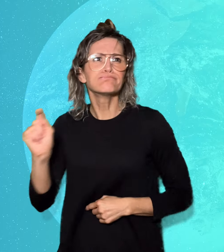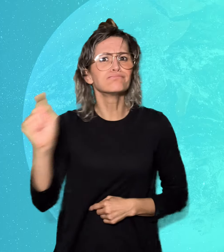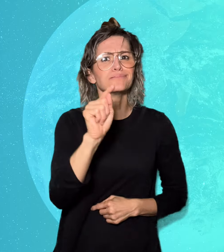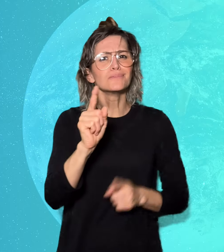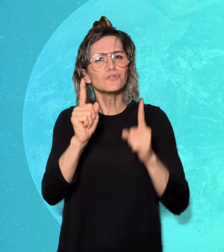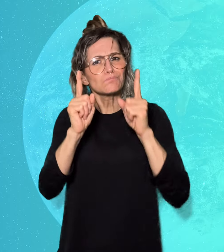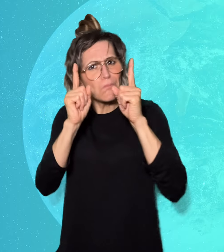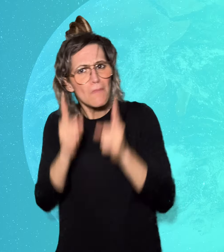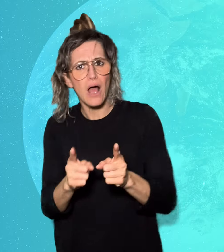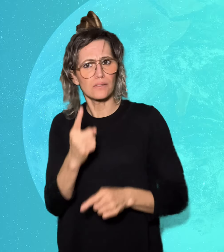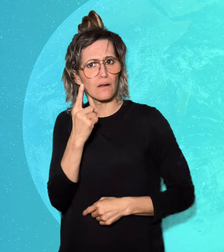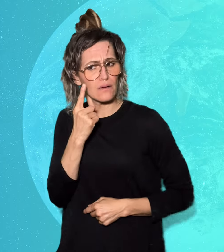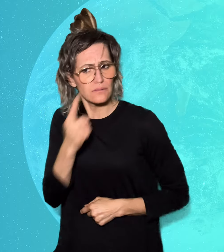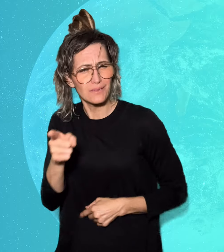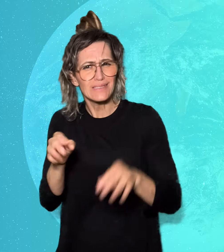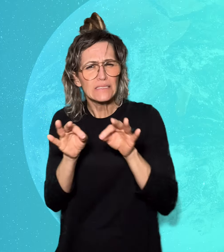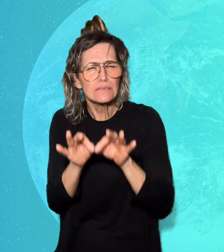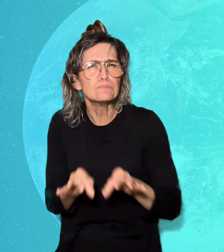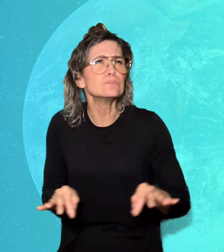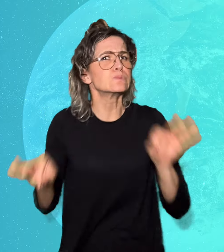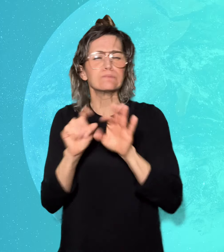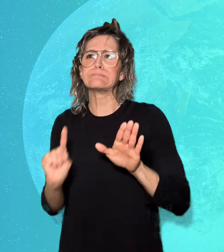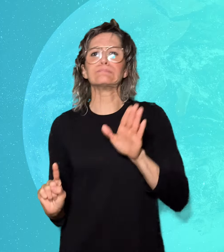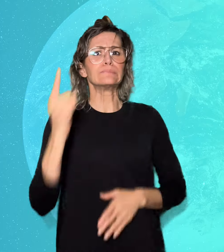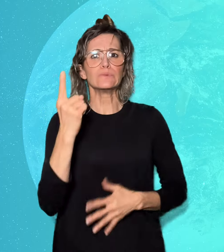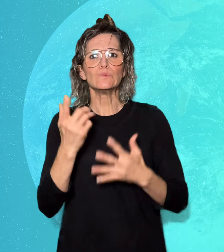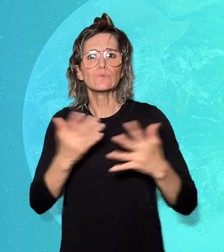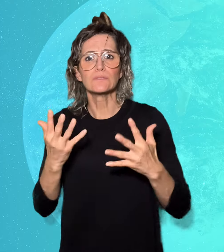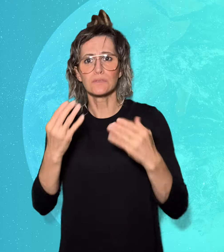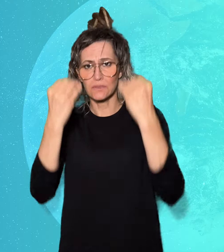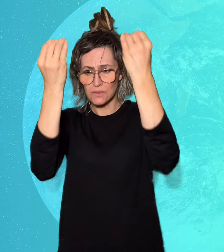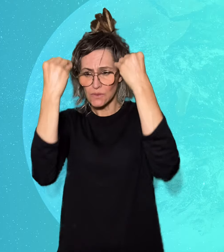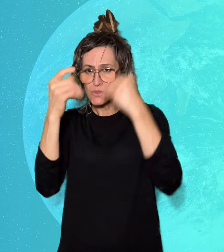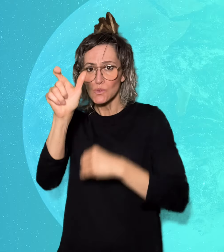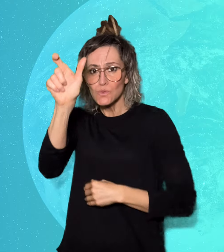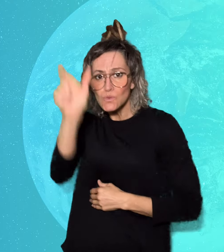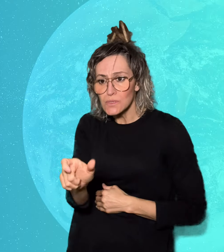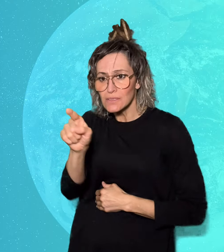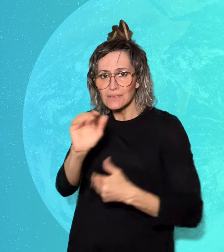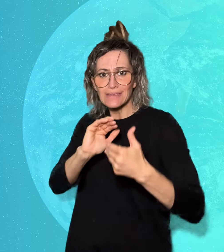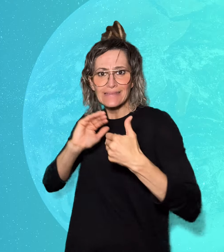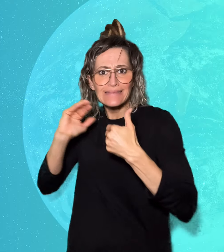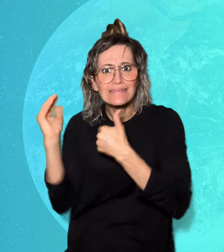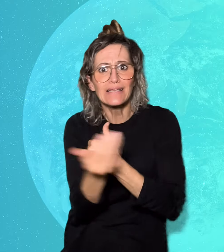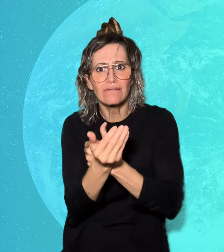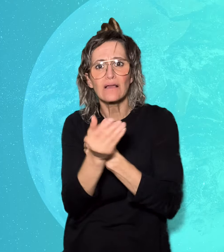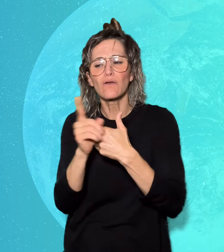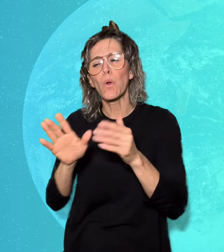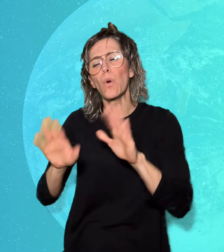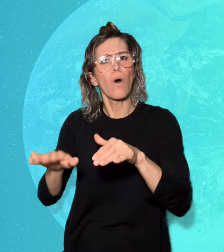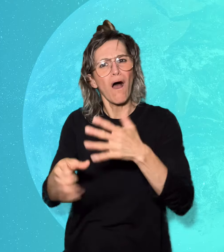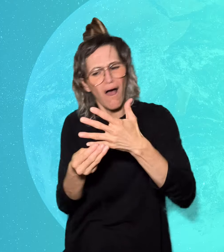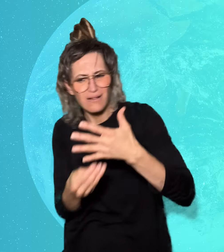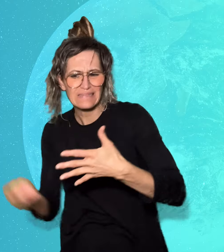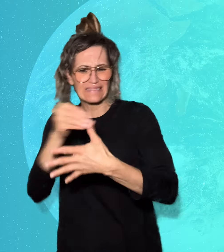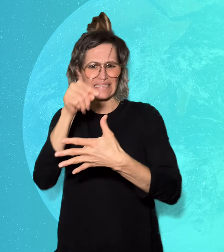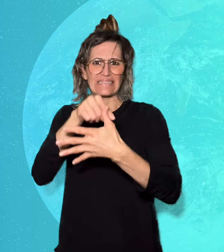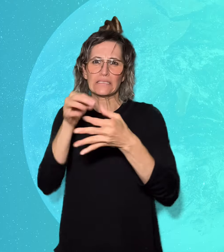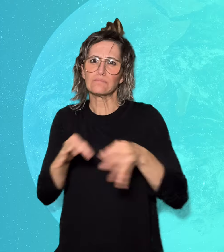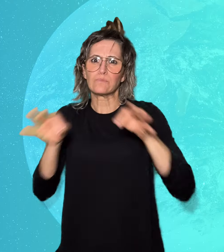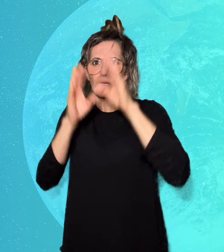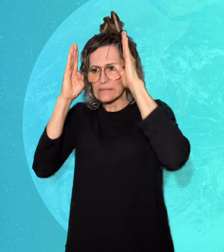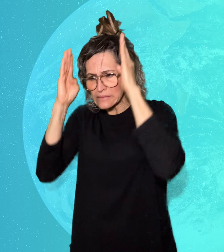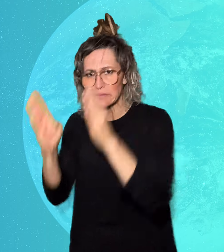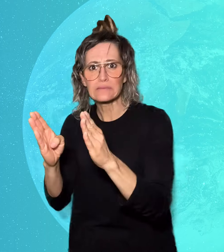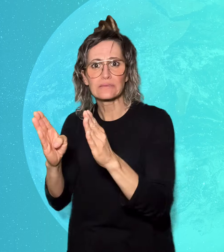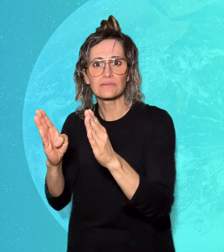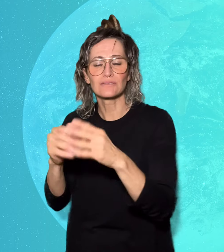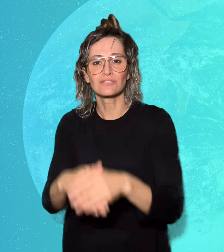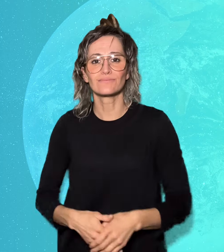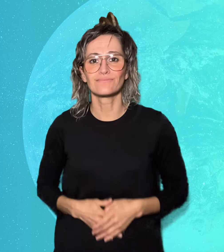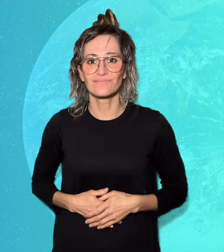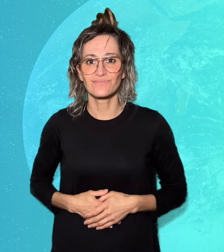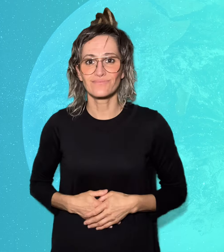a top priority for academic institutions.”